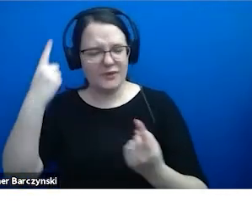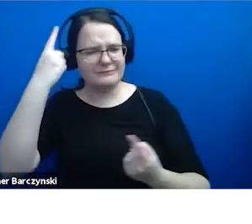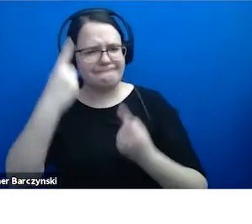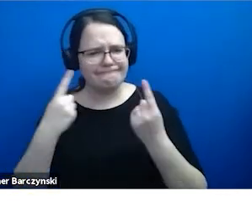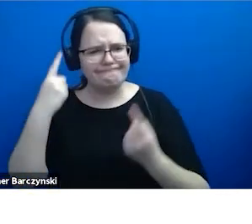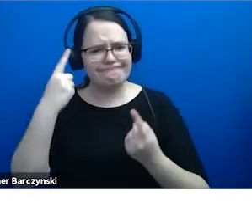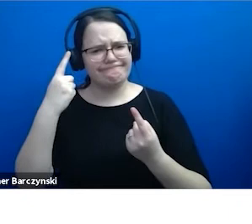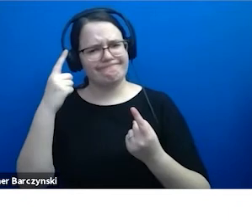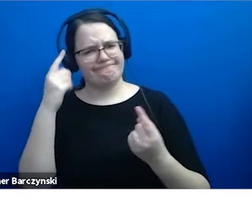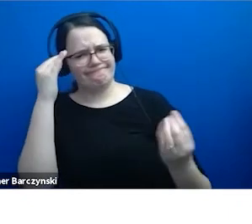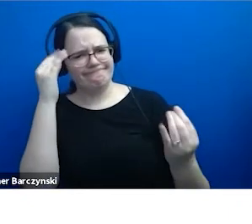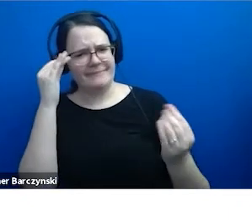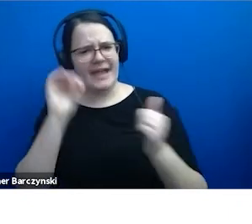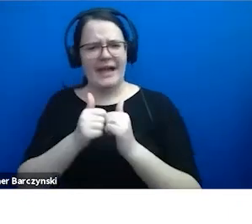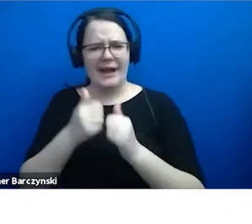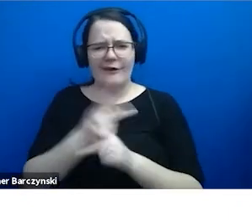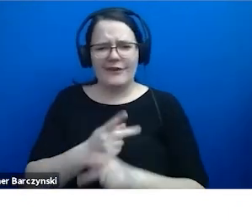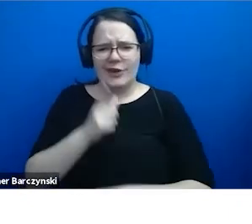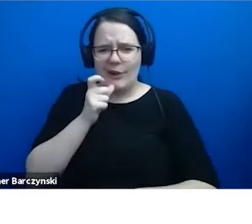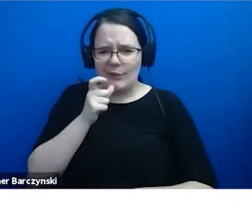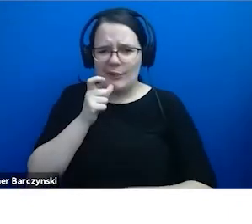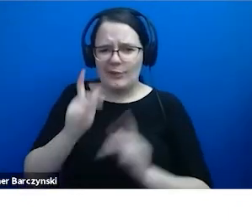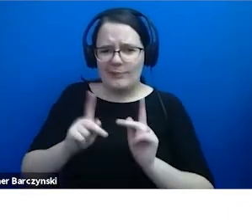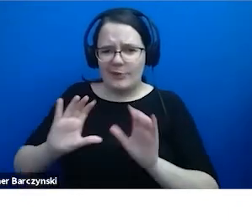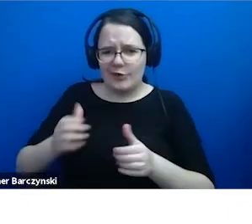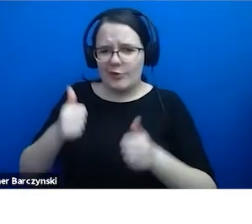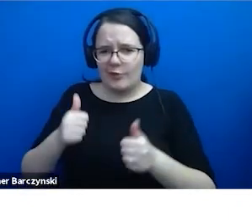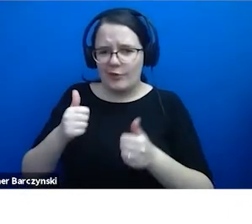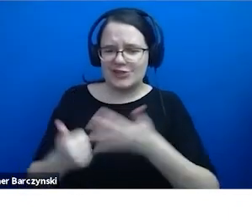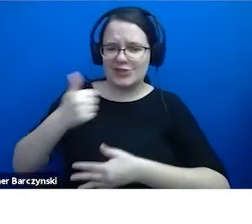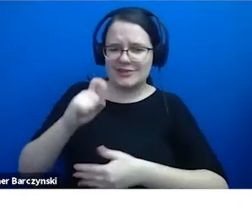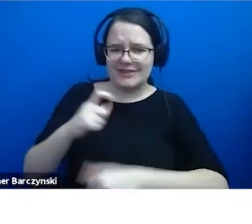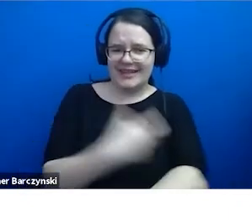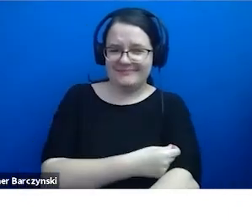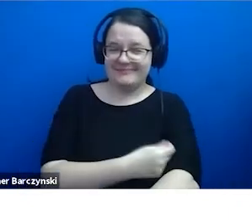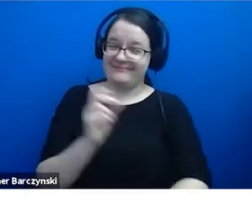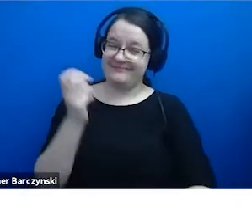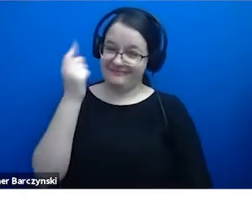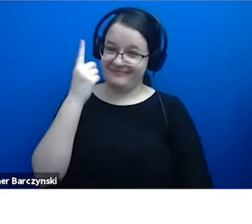prioritize populations knowing that there would be inadequate vaccine supplies at the very beginning